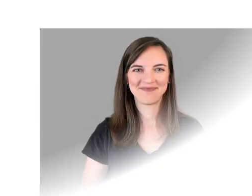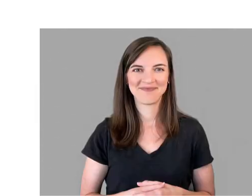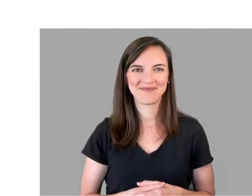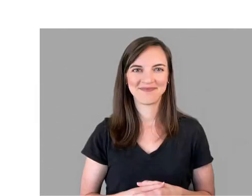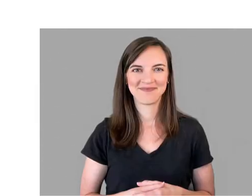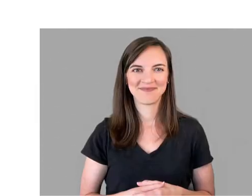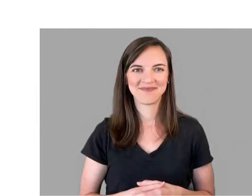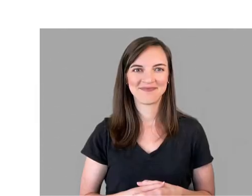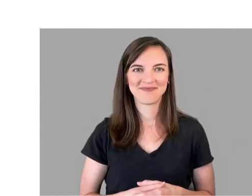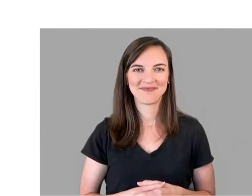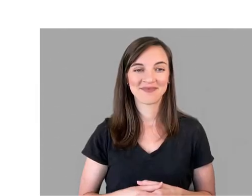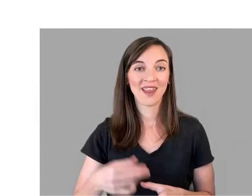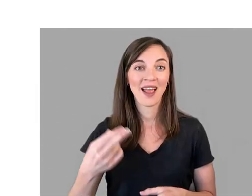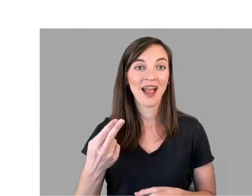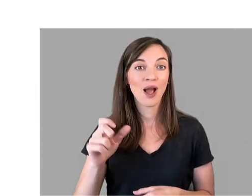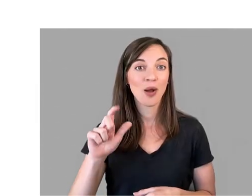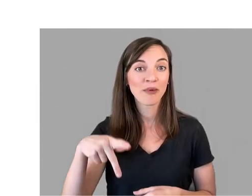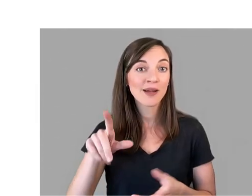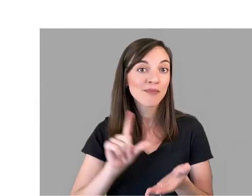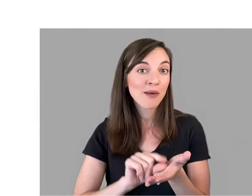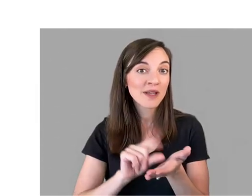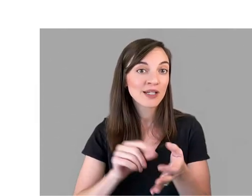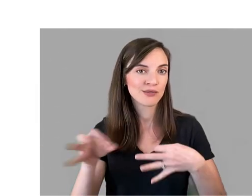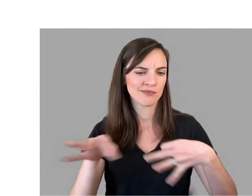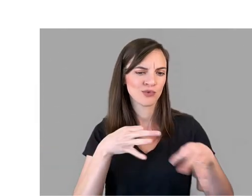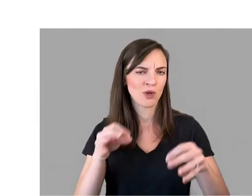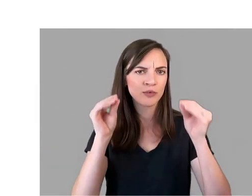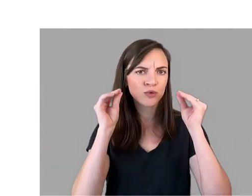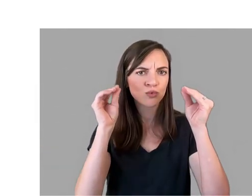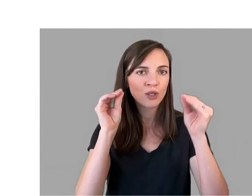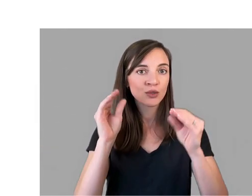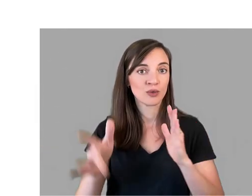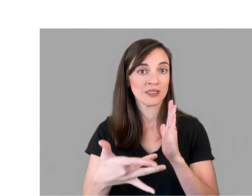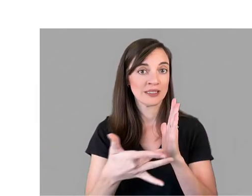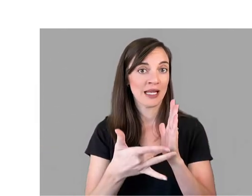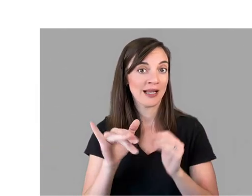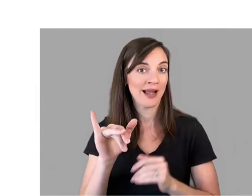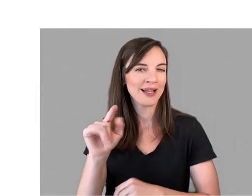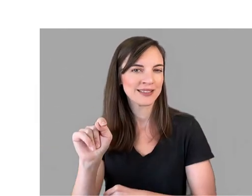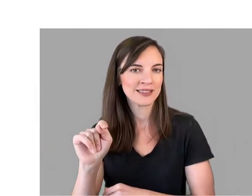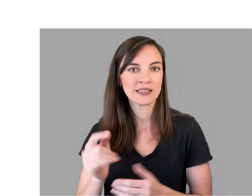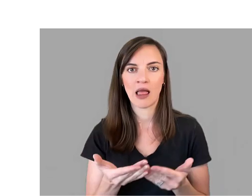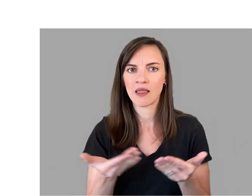The HLPs define instructional technologies, or IT, as products or approaches intended